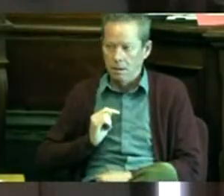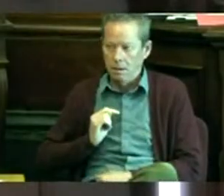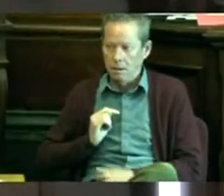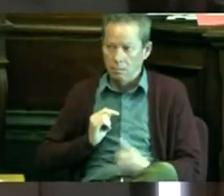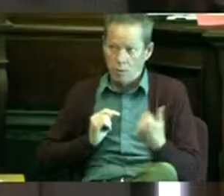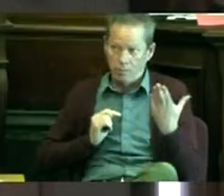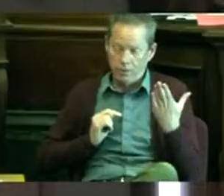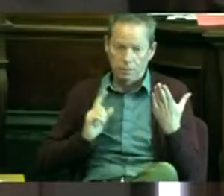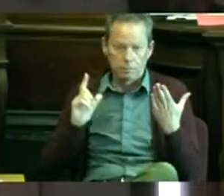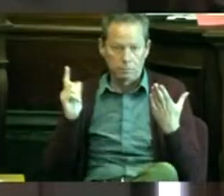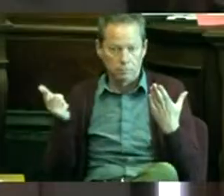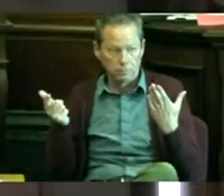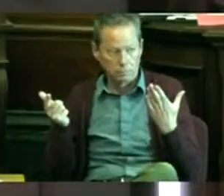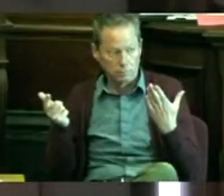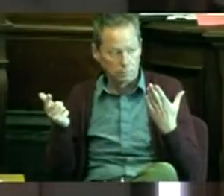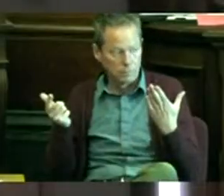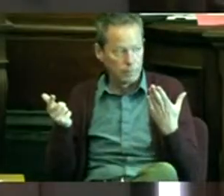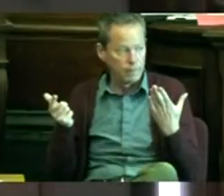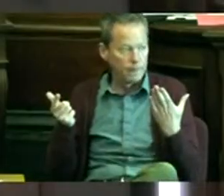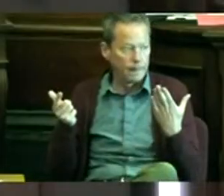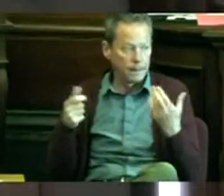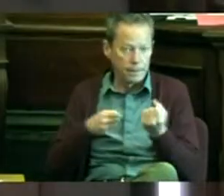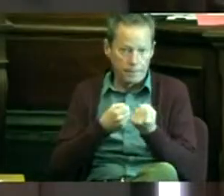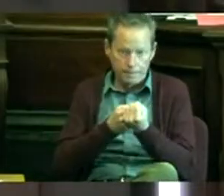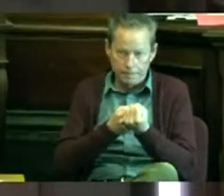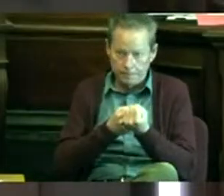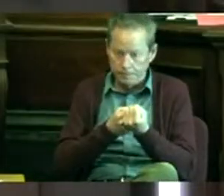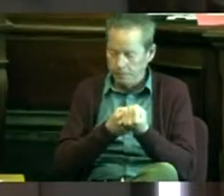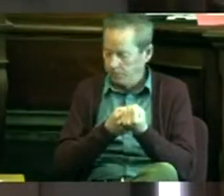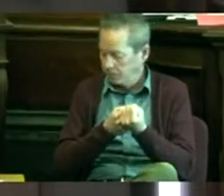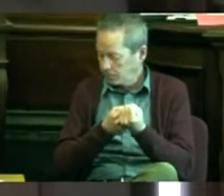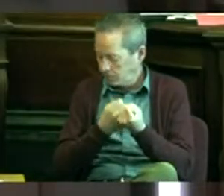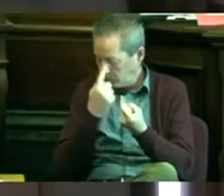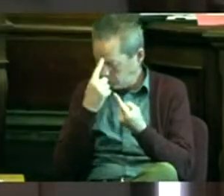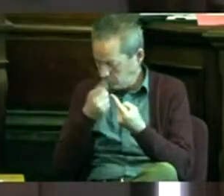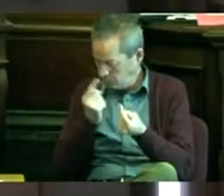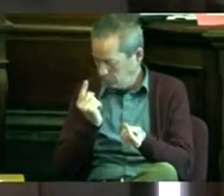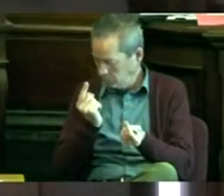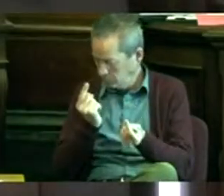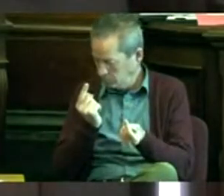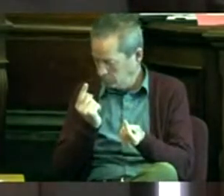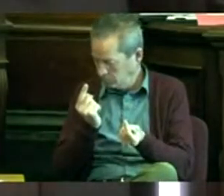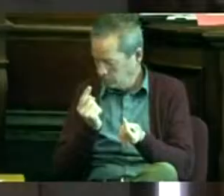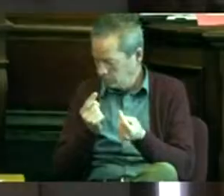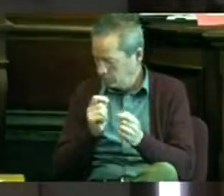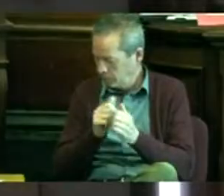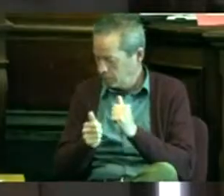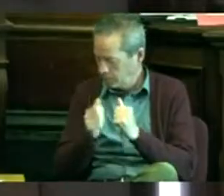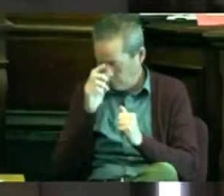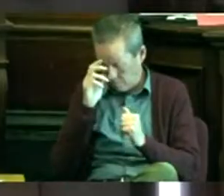library Board of Trustees. Any questions, comments or concerns? Move it. It's been moved.